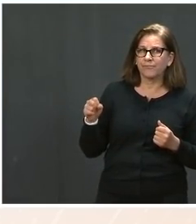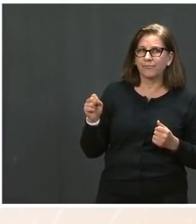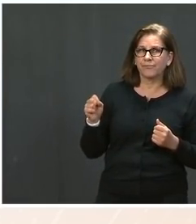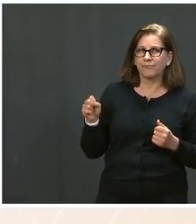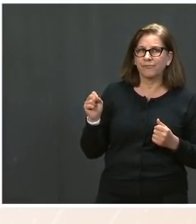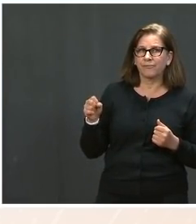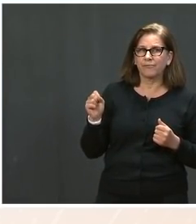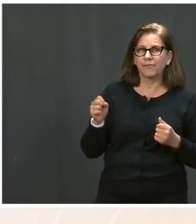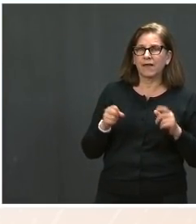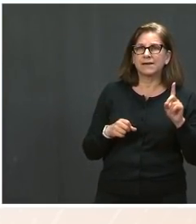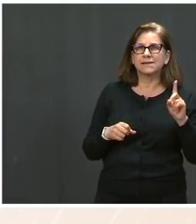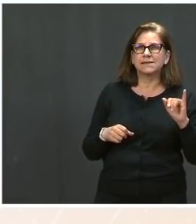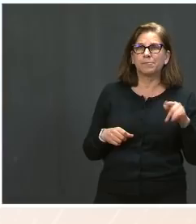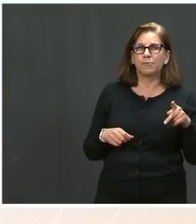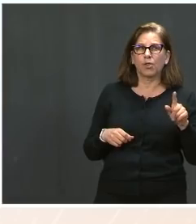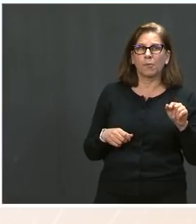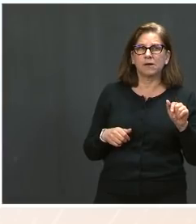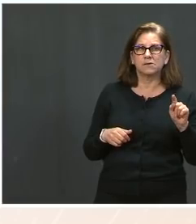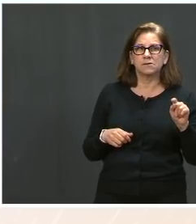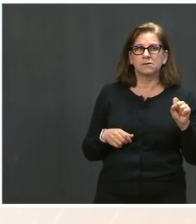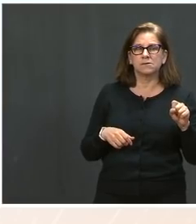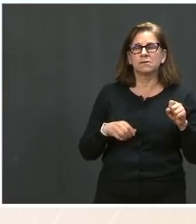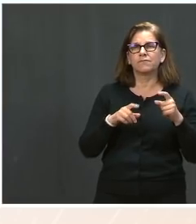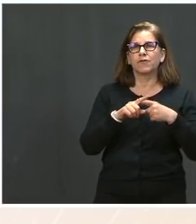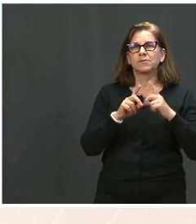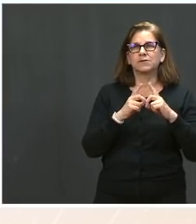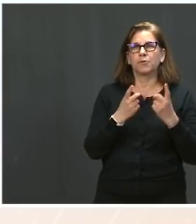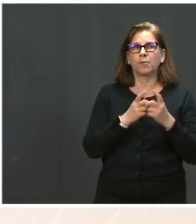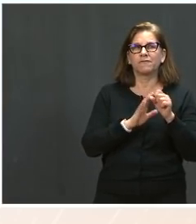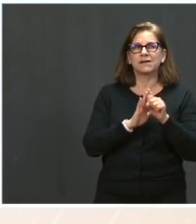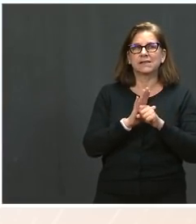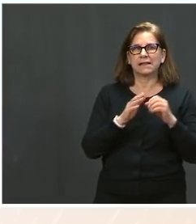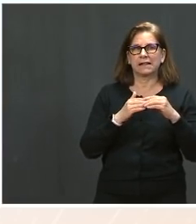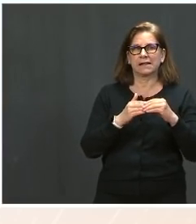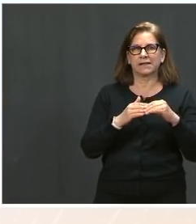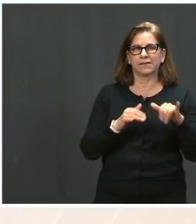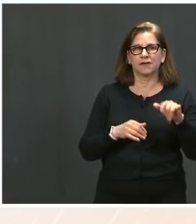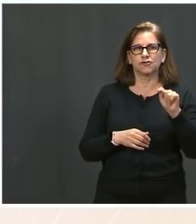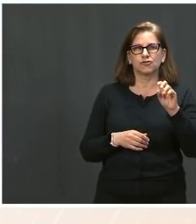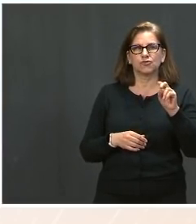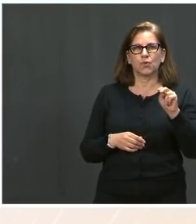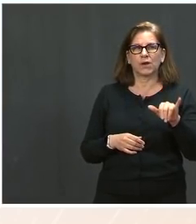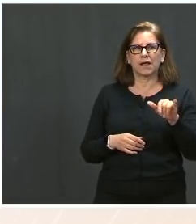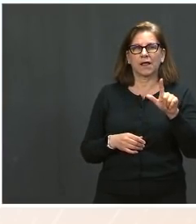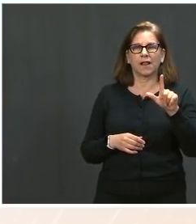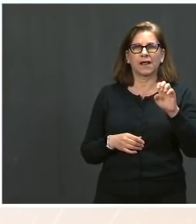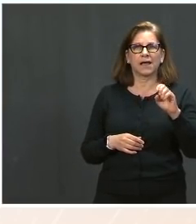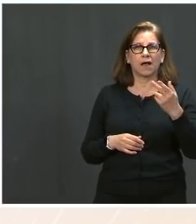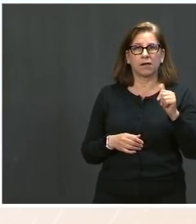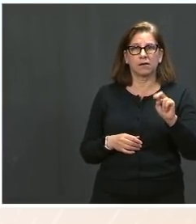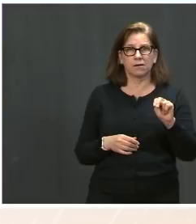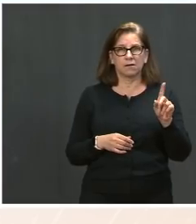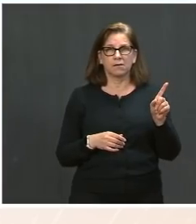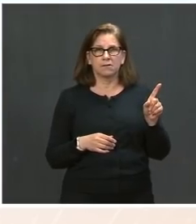hence your reference to Secretary of State Tony Blinken. And obviously, these discussions are often raised through different channels we have with the Iranians,